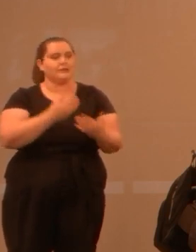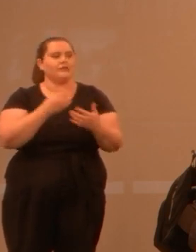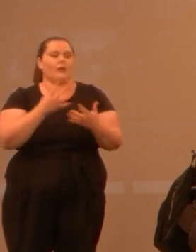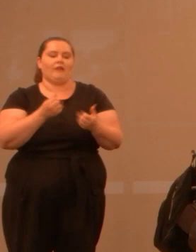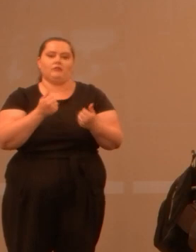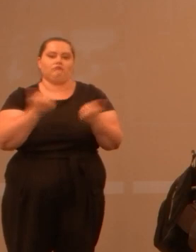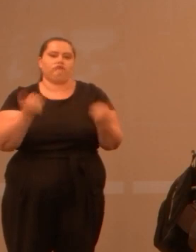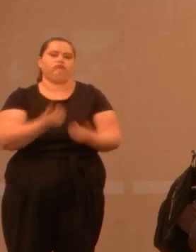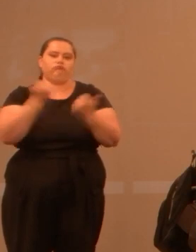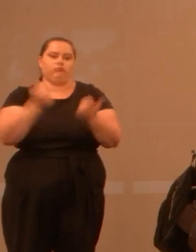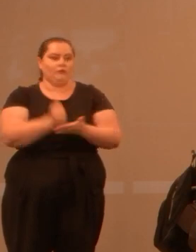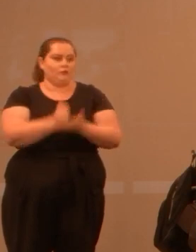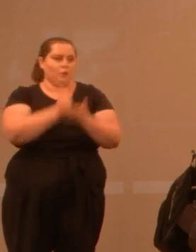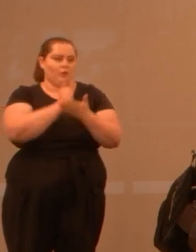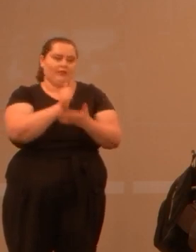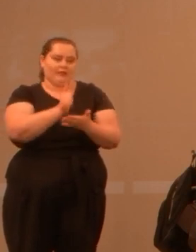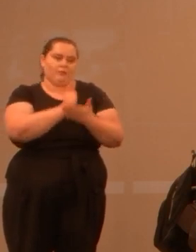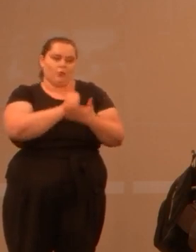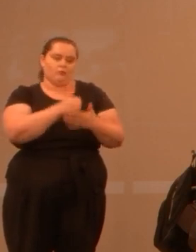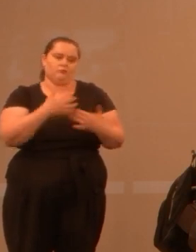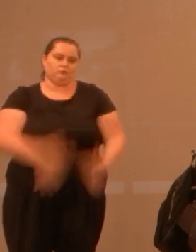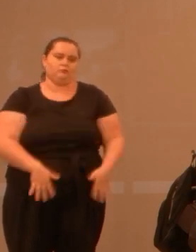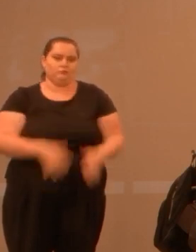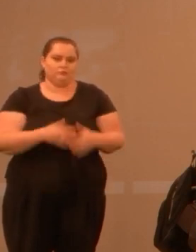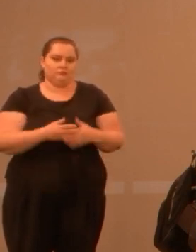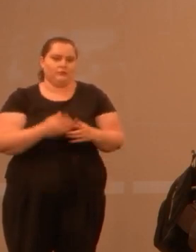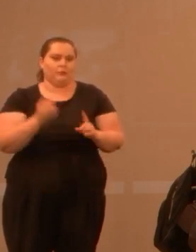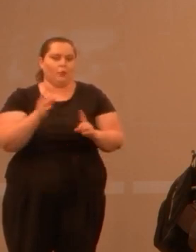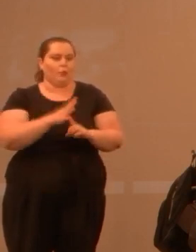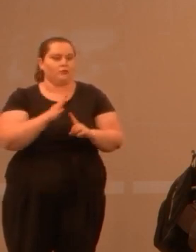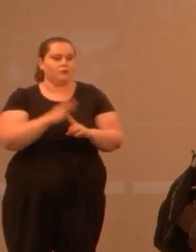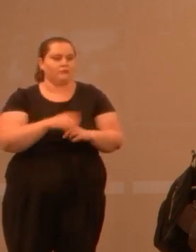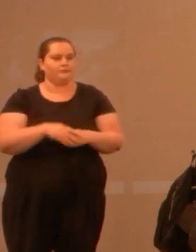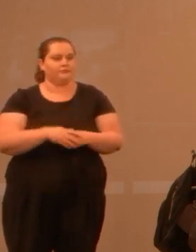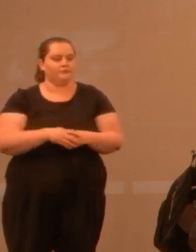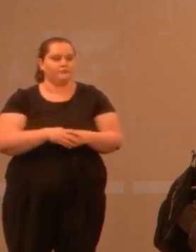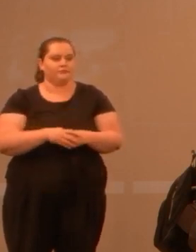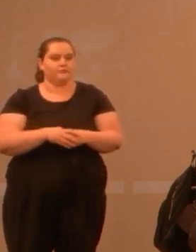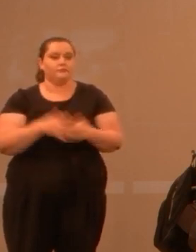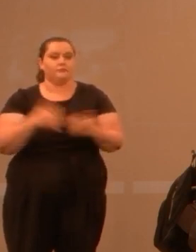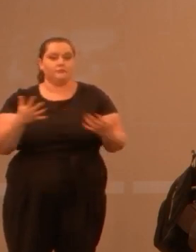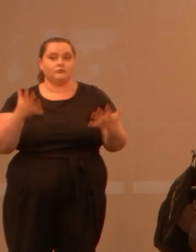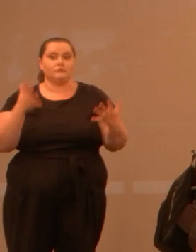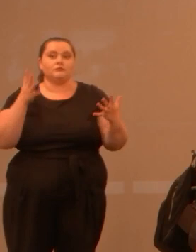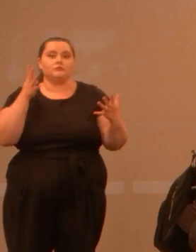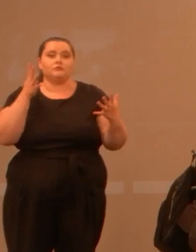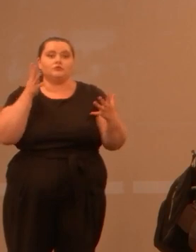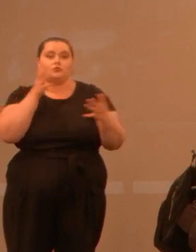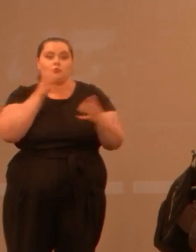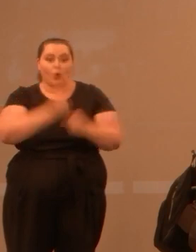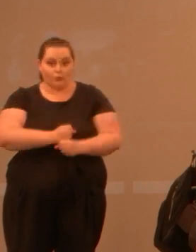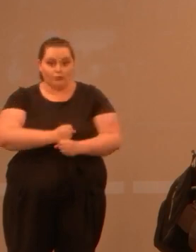and that support means a lot. So I guess to close, we are very happy to see the